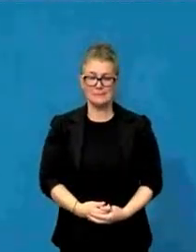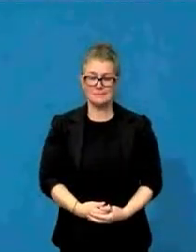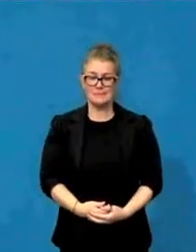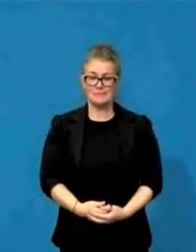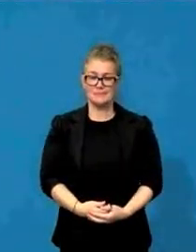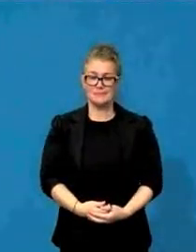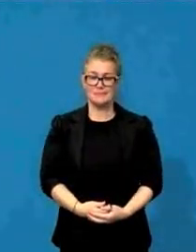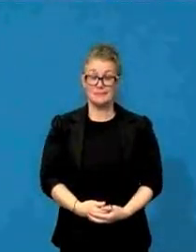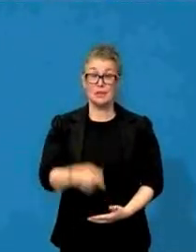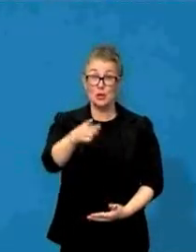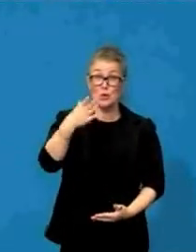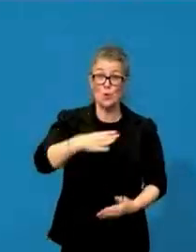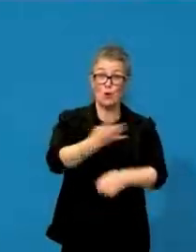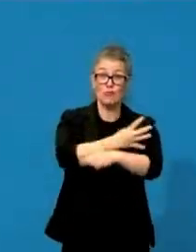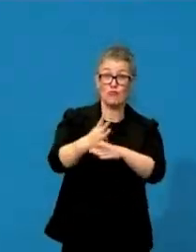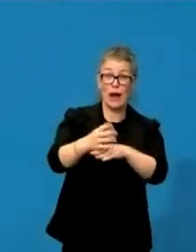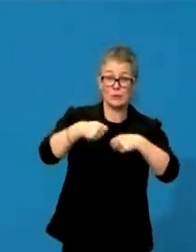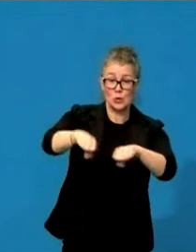If you want your grass to be cut, I'm the guy to call.